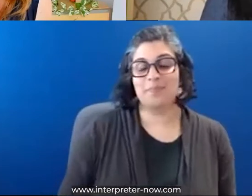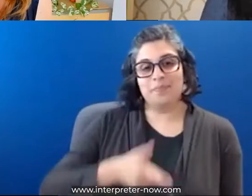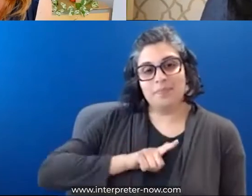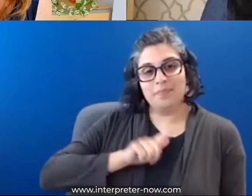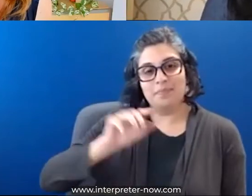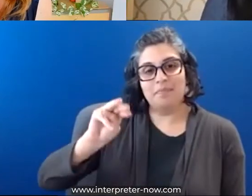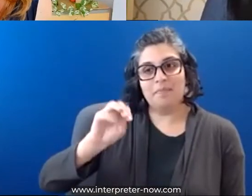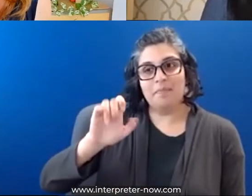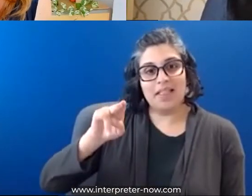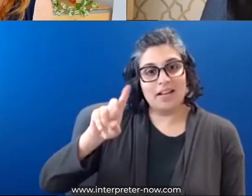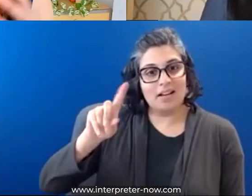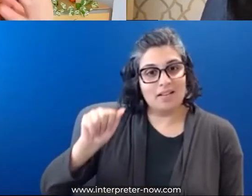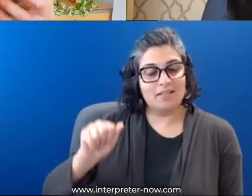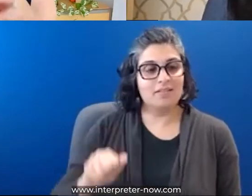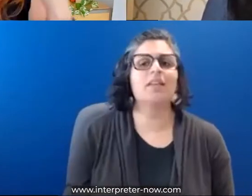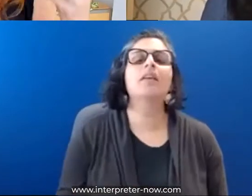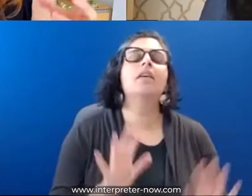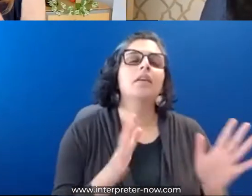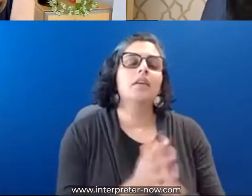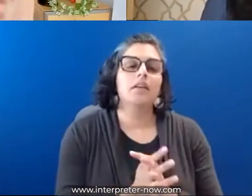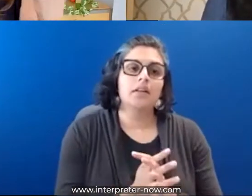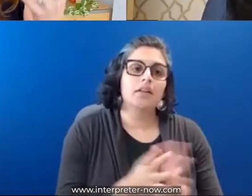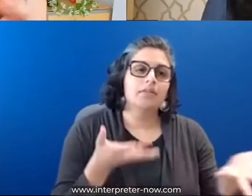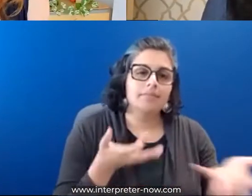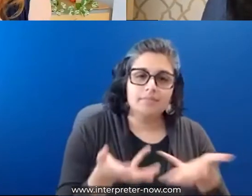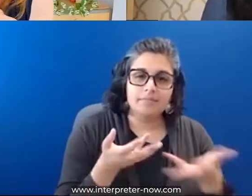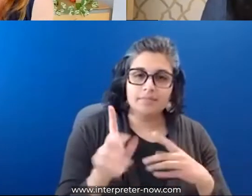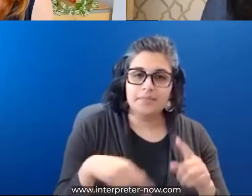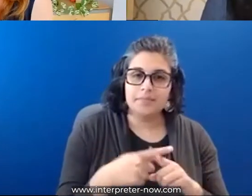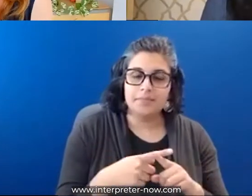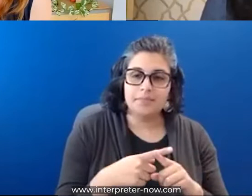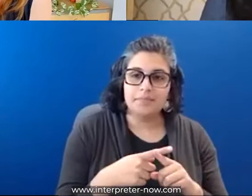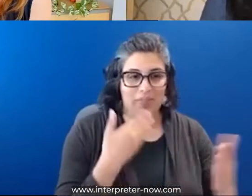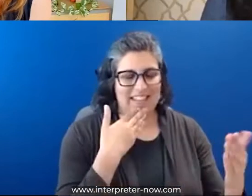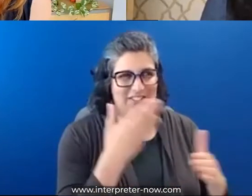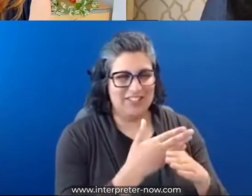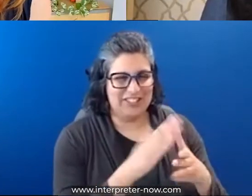Thank you for sharing your story.